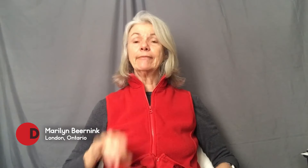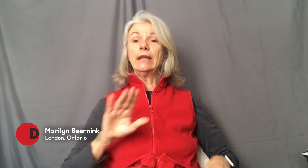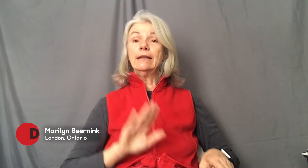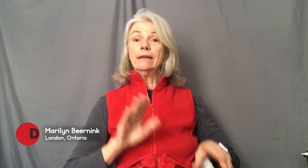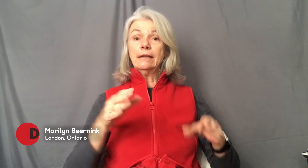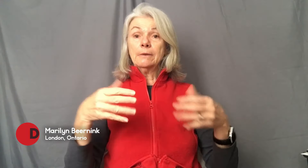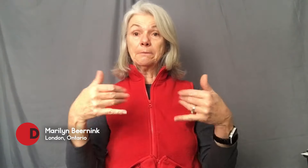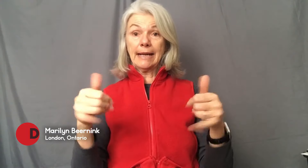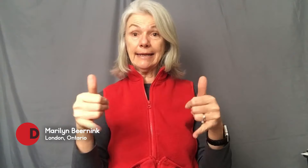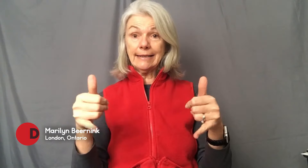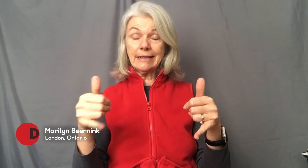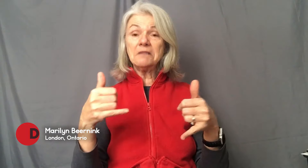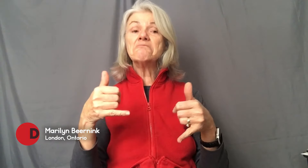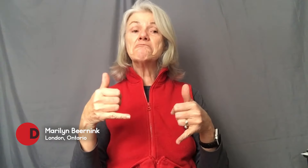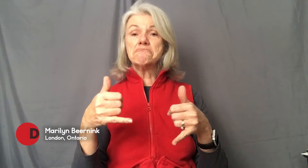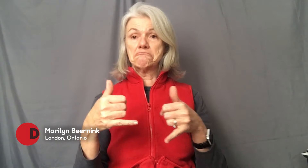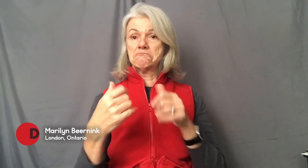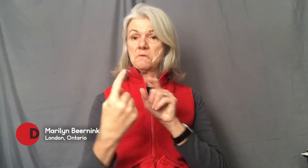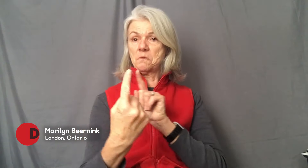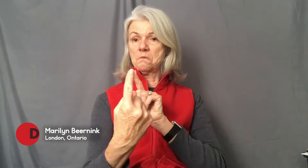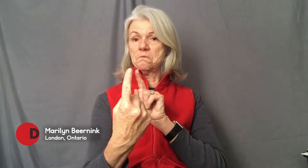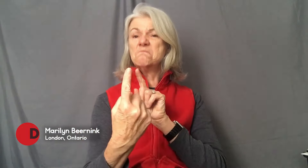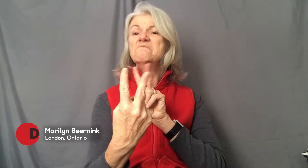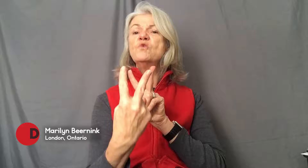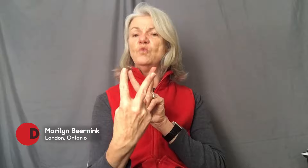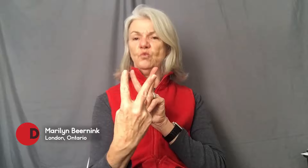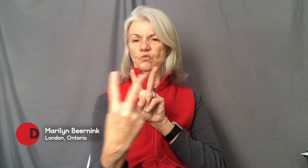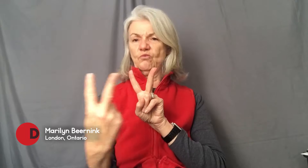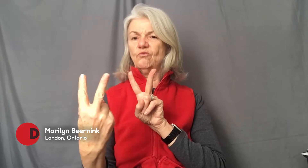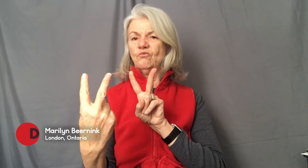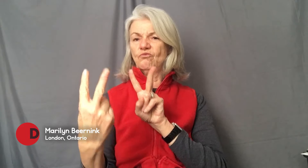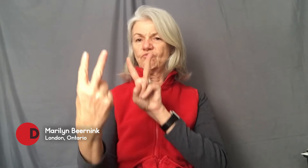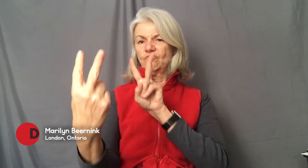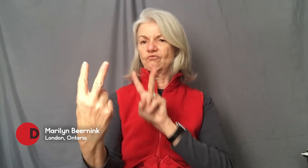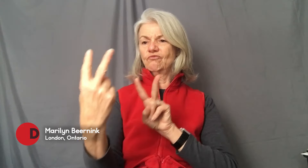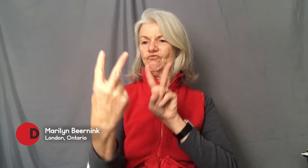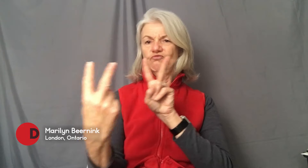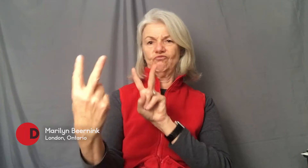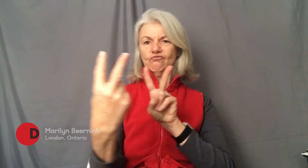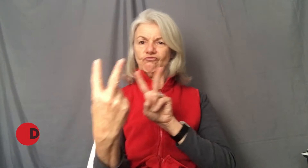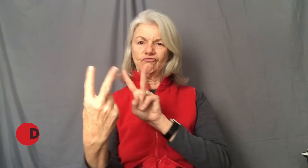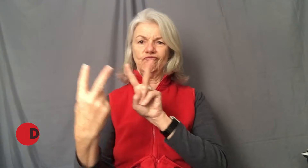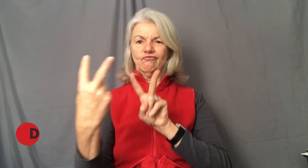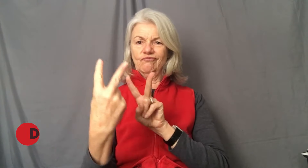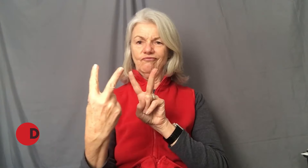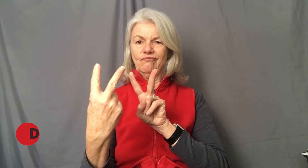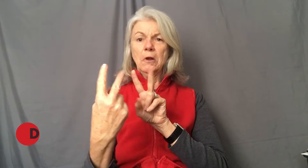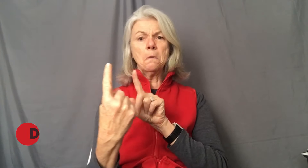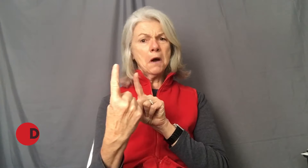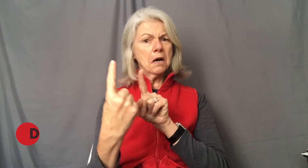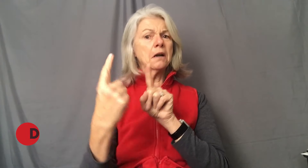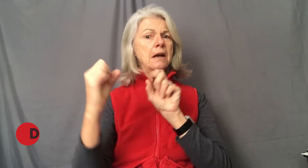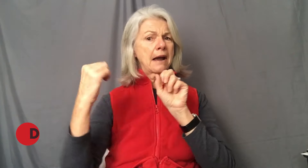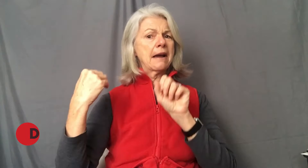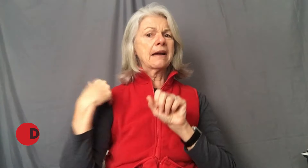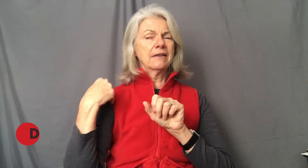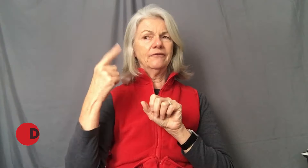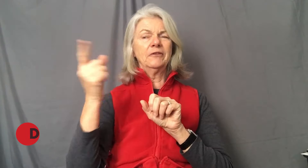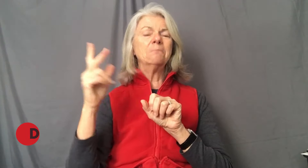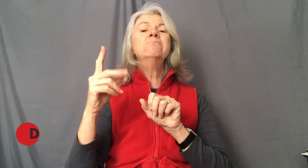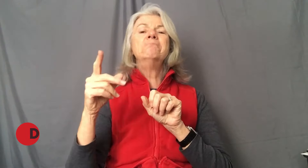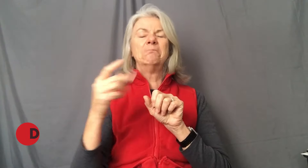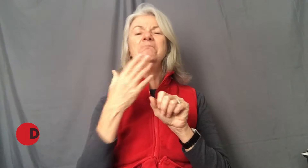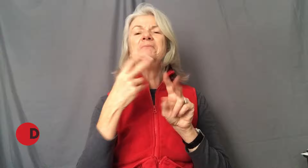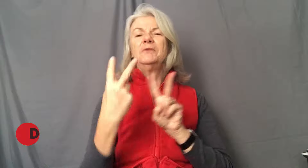It can be played either as singles or doubles;